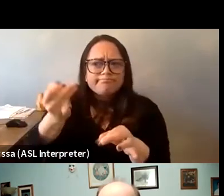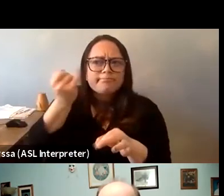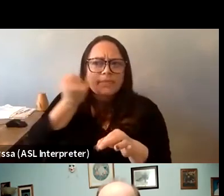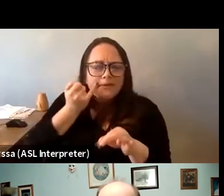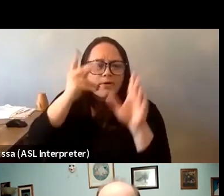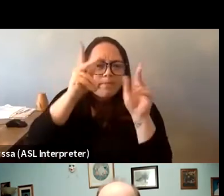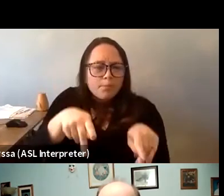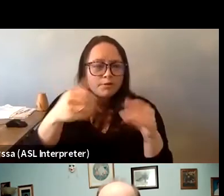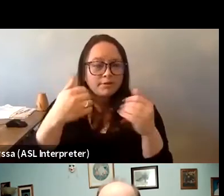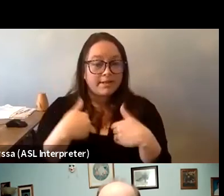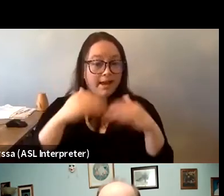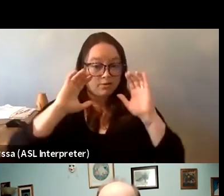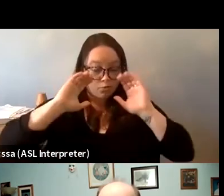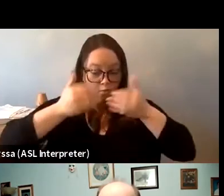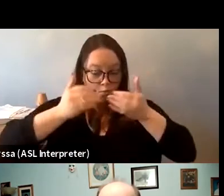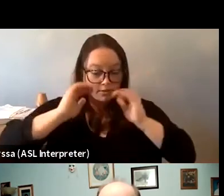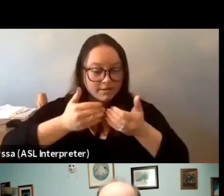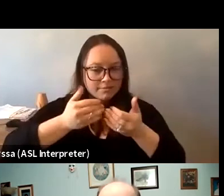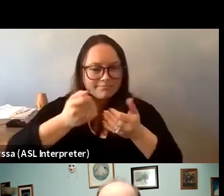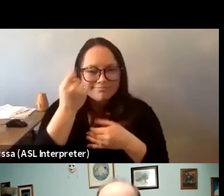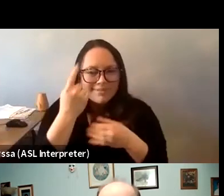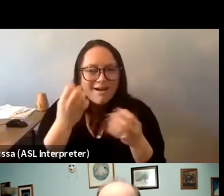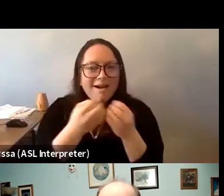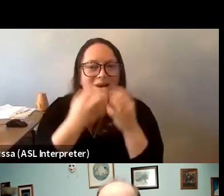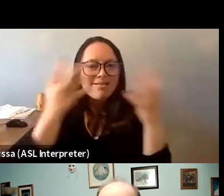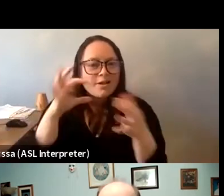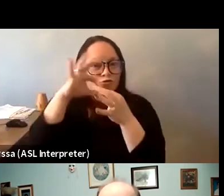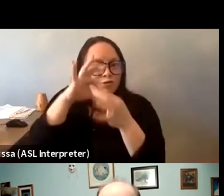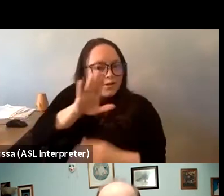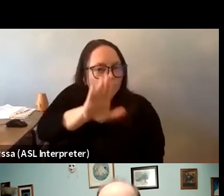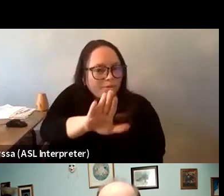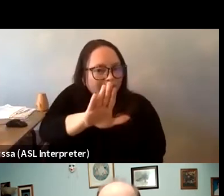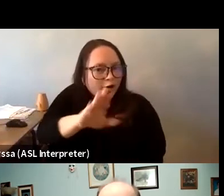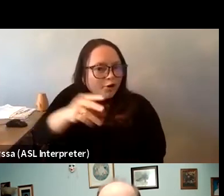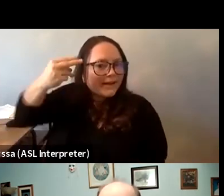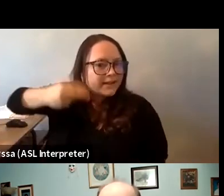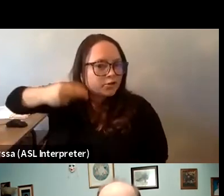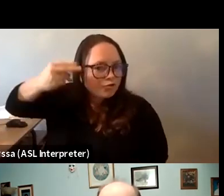a lot of it has to do with their history. So they, they do a lot